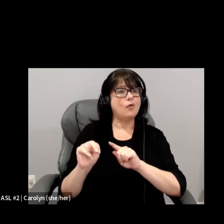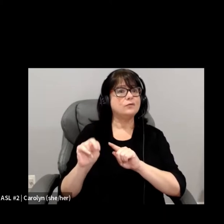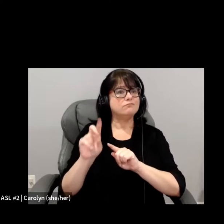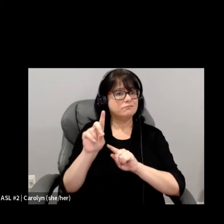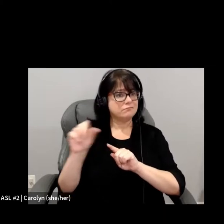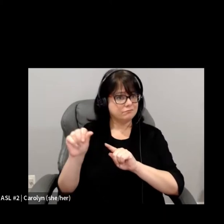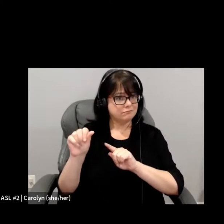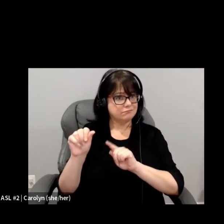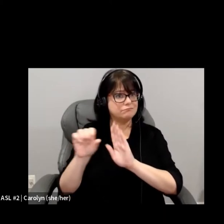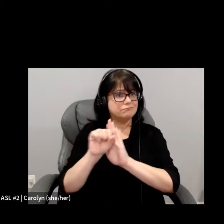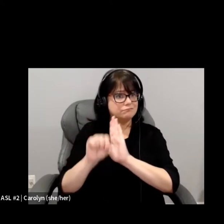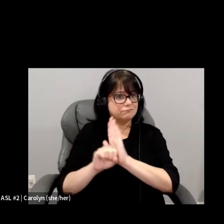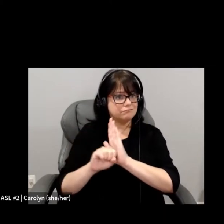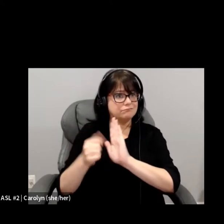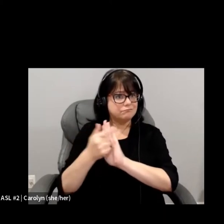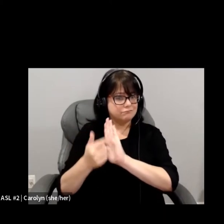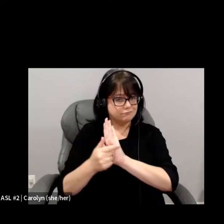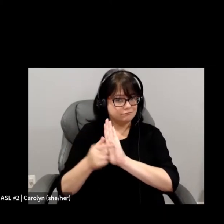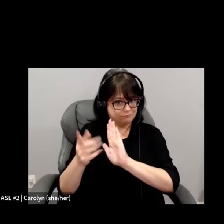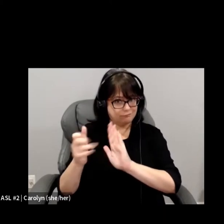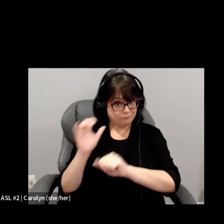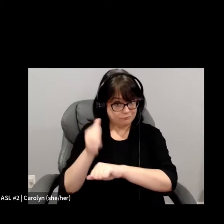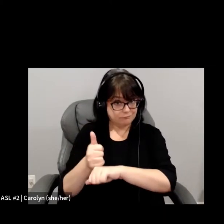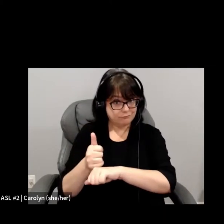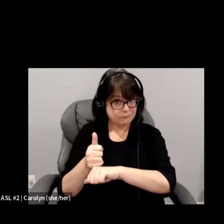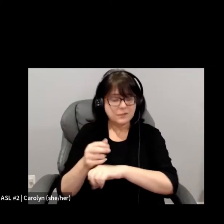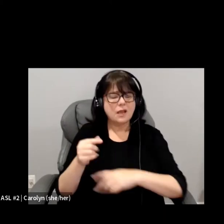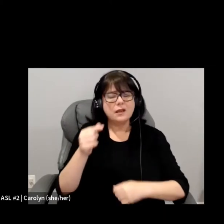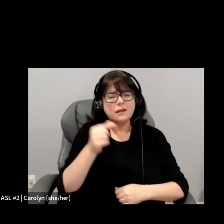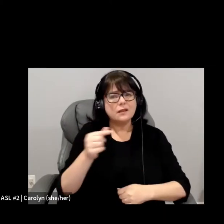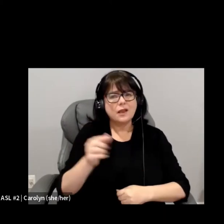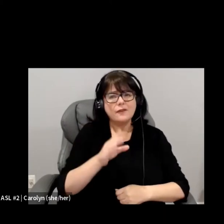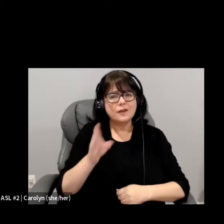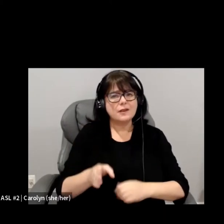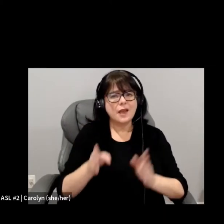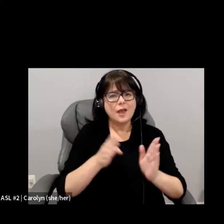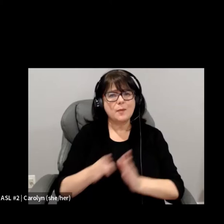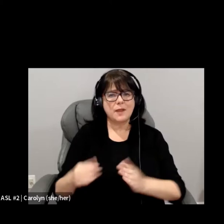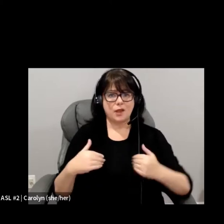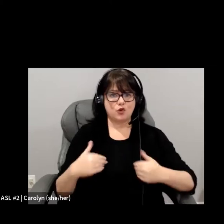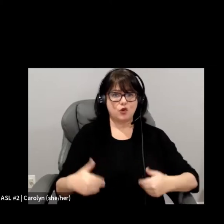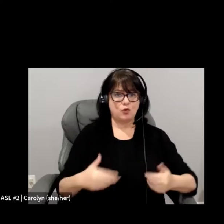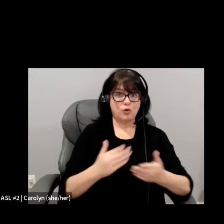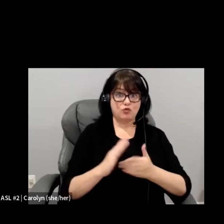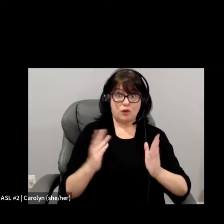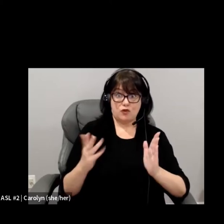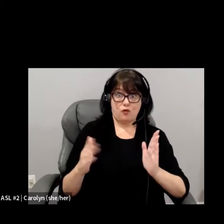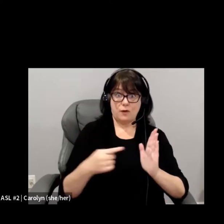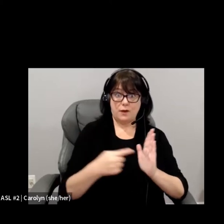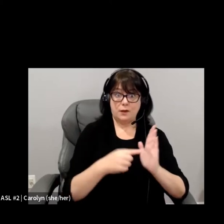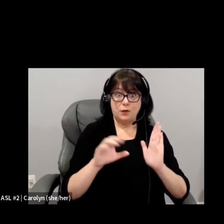THE GOVERNMENT NEVER INTENDED TO AMEND THE EXISTING HUMAN RIGHT CODE TO INCLUDE DISABILITY.